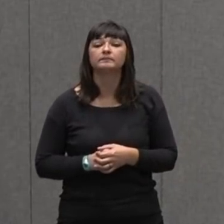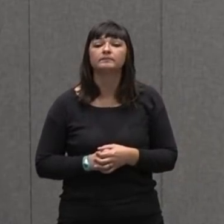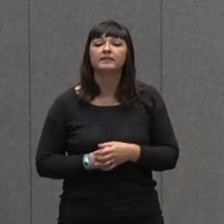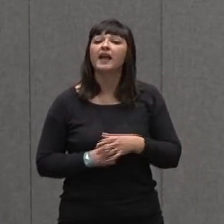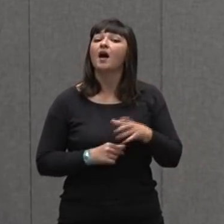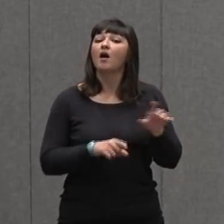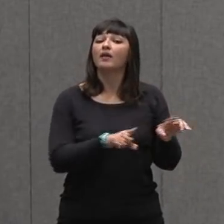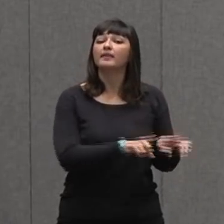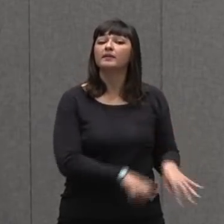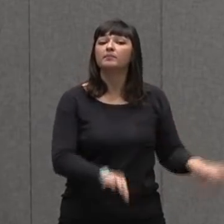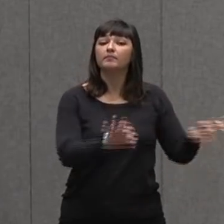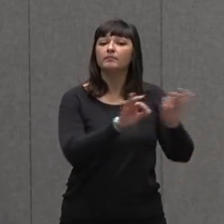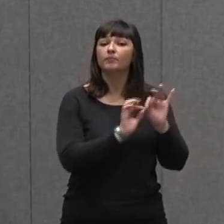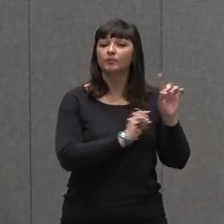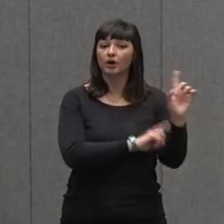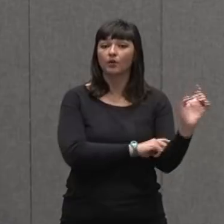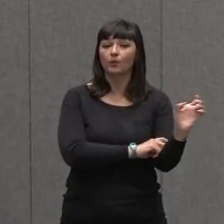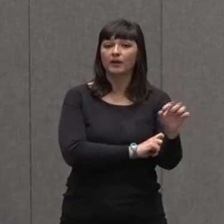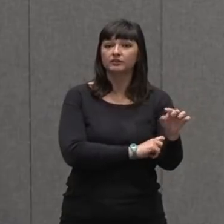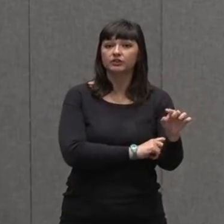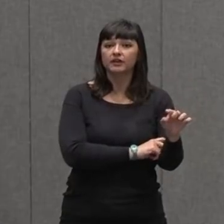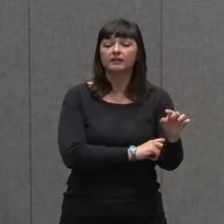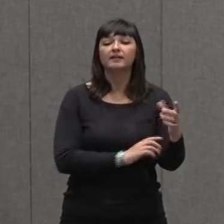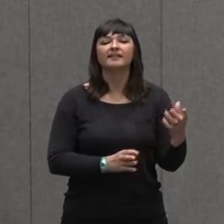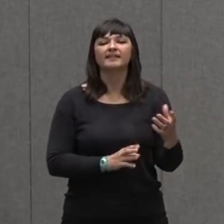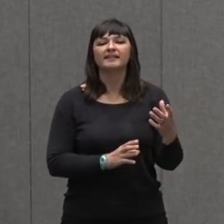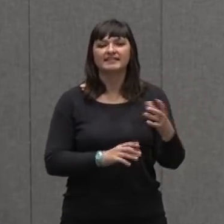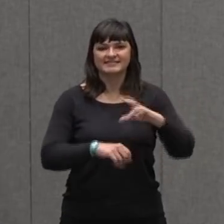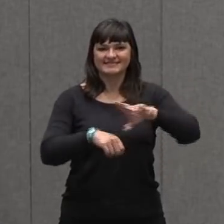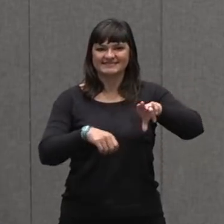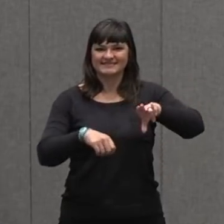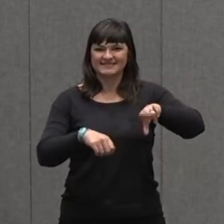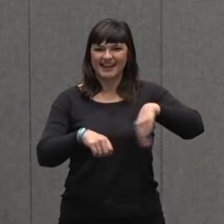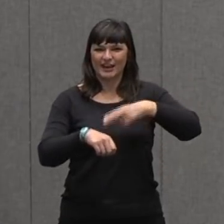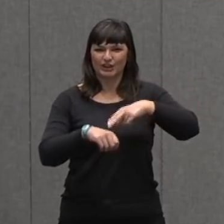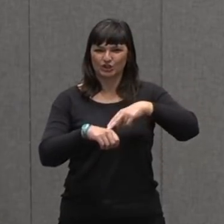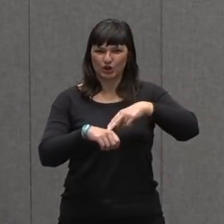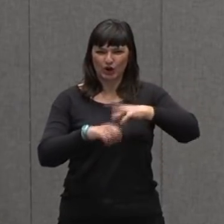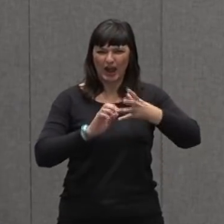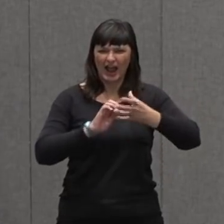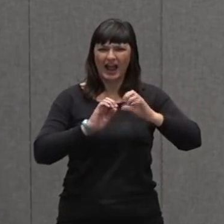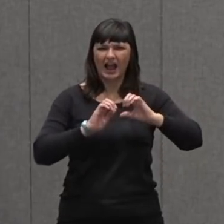And so we read a story that talked a little bit about a special environment, the rainforest.